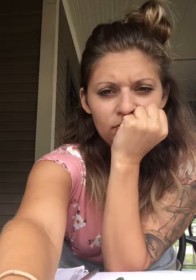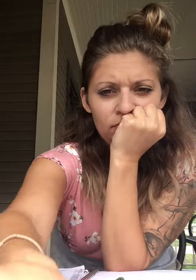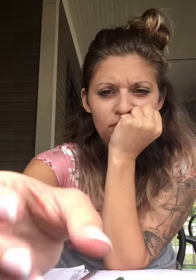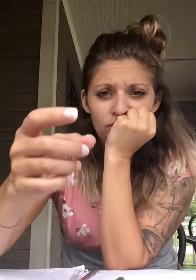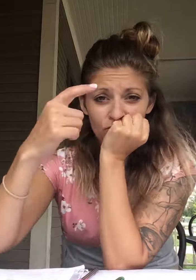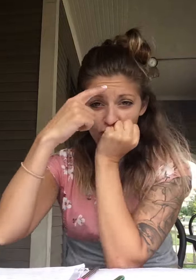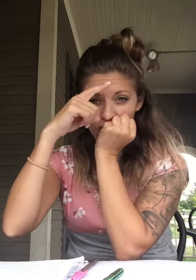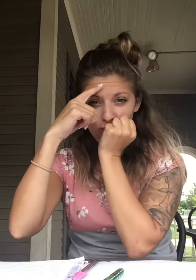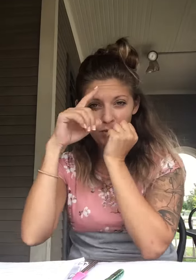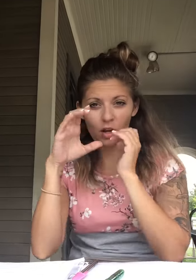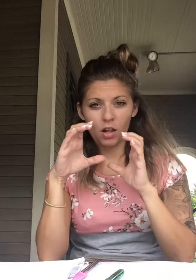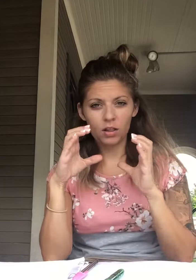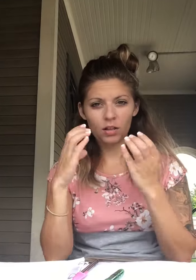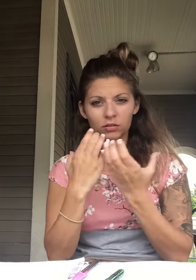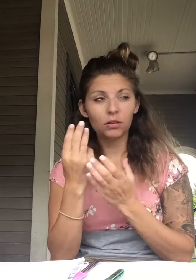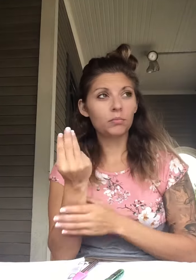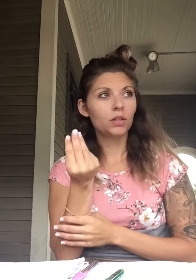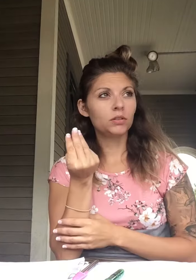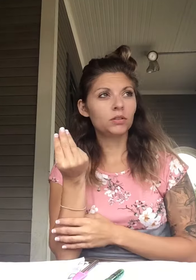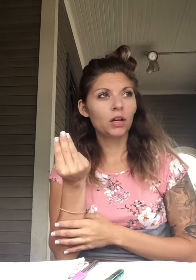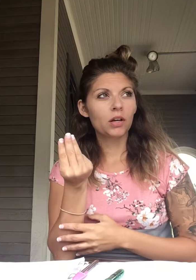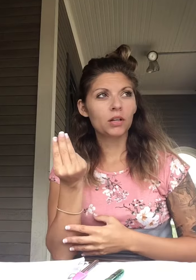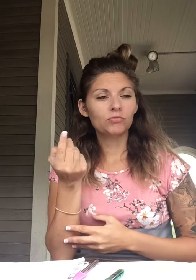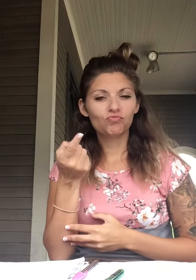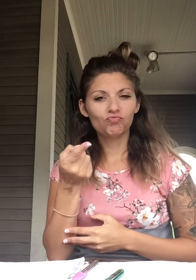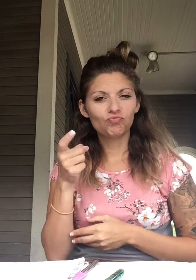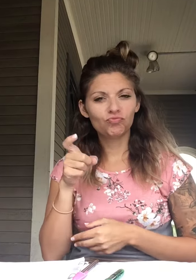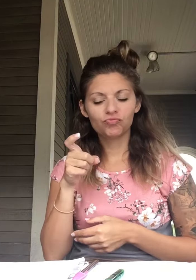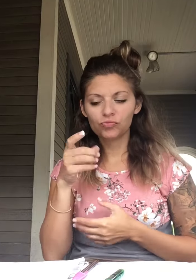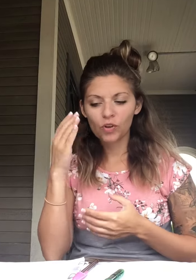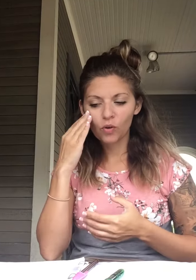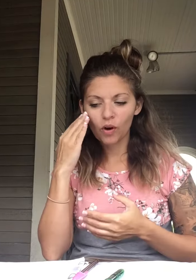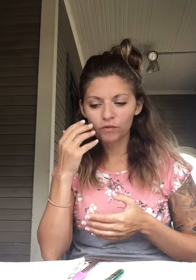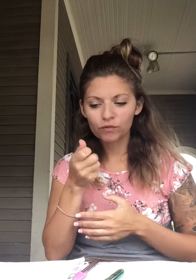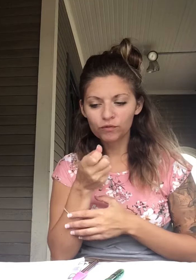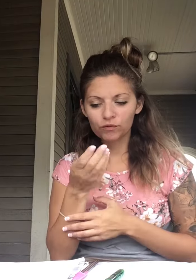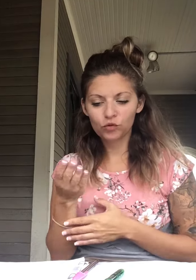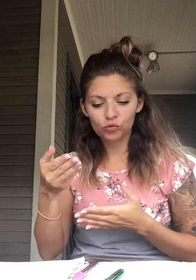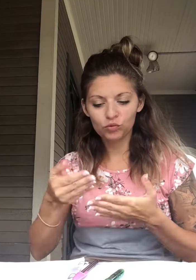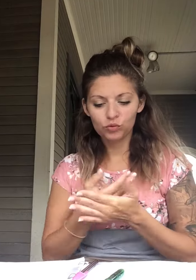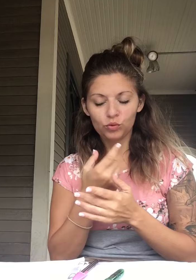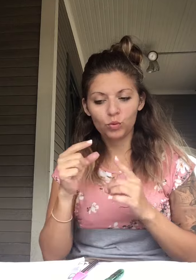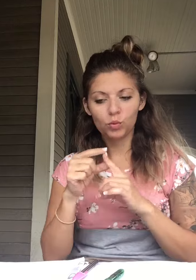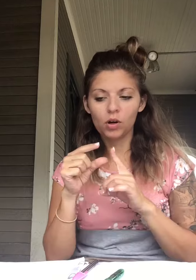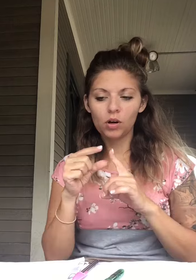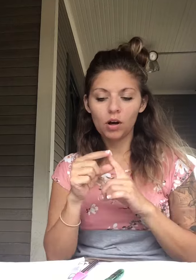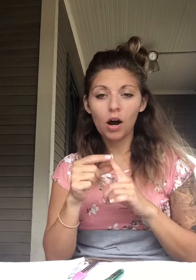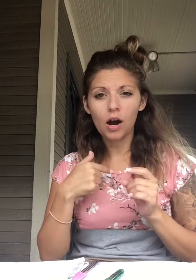For class on Monday, you should know a few new words